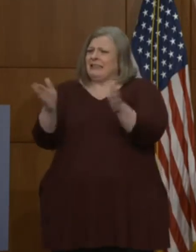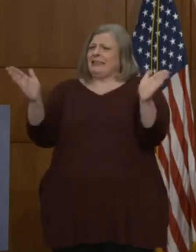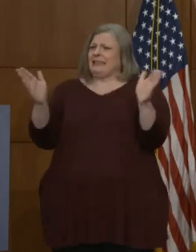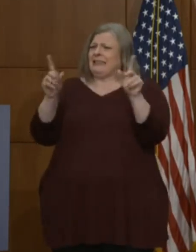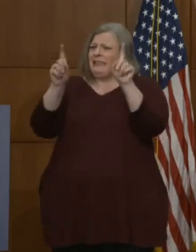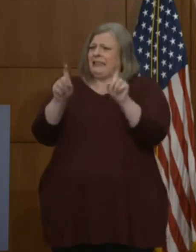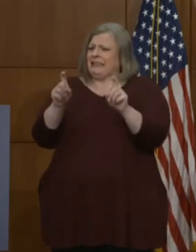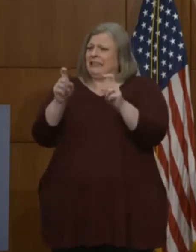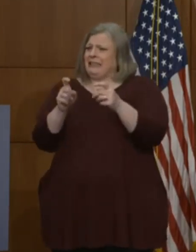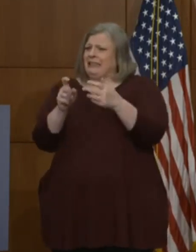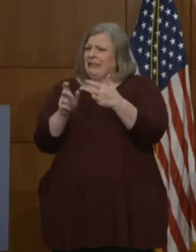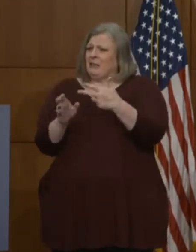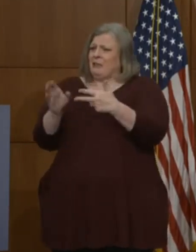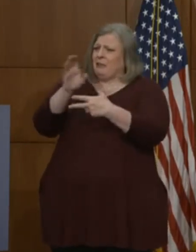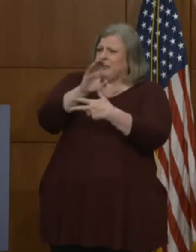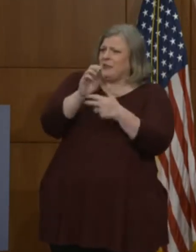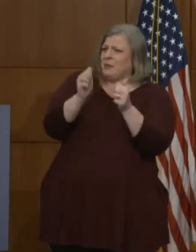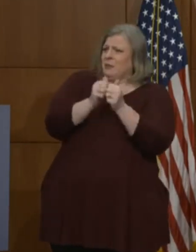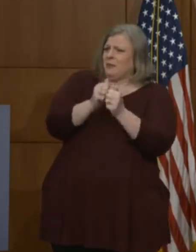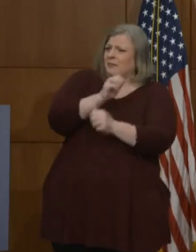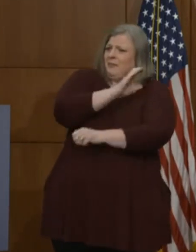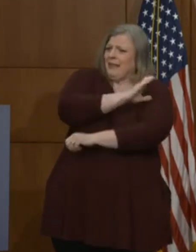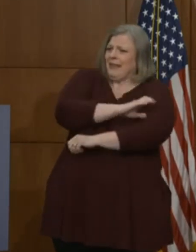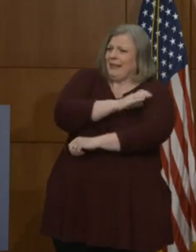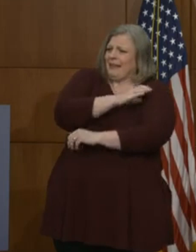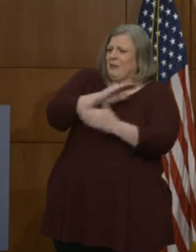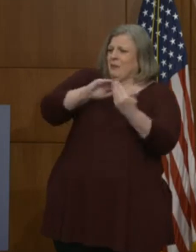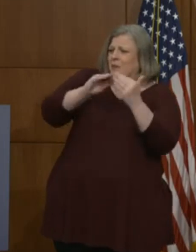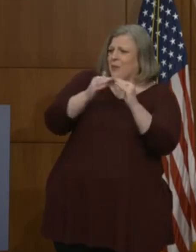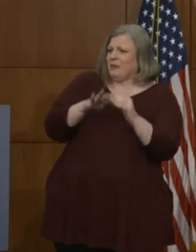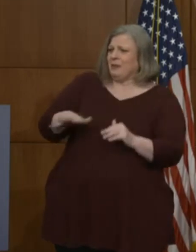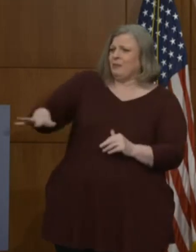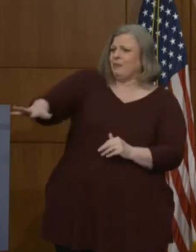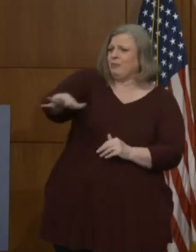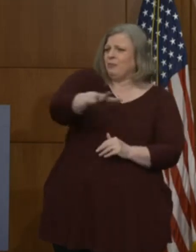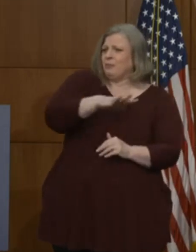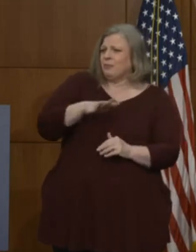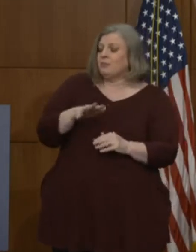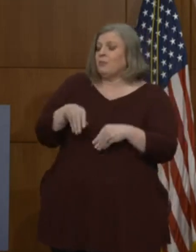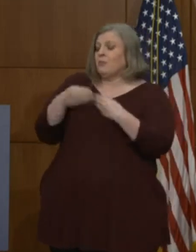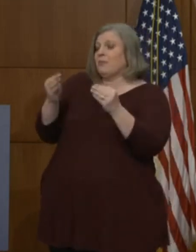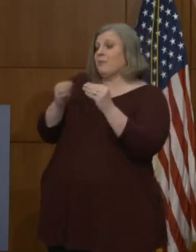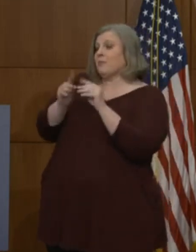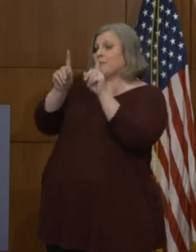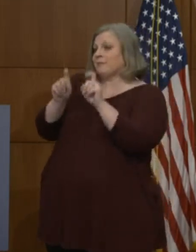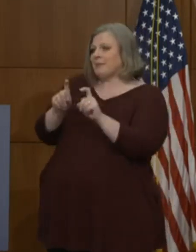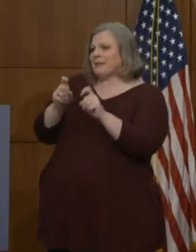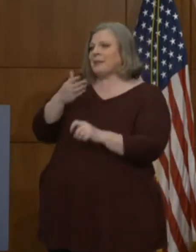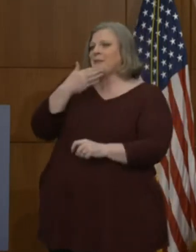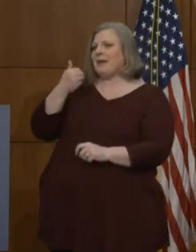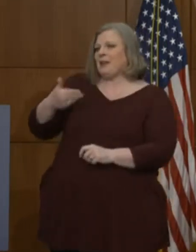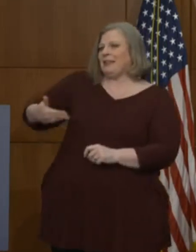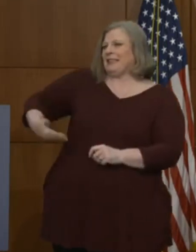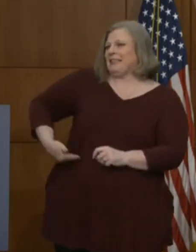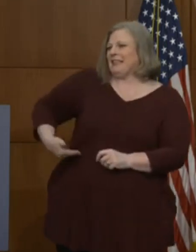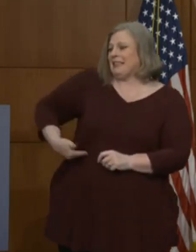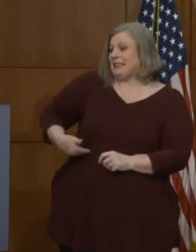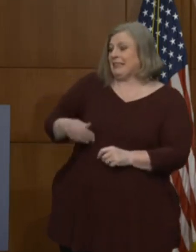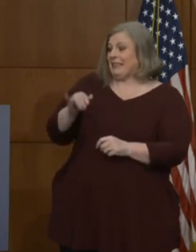SURE THAT. AS THAT WE BROUGHT THAT TESTING CRITERIA WITH OUR THAT TESTING CRITERIA WITH OUR CLINICAL COMMUNITY SO THAT WE CLINICAL COMMUNITY SO THAT WE CAN HAVE MORE TESTING IT THE